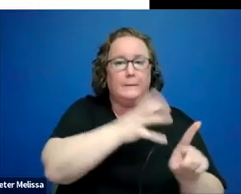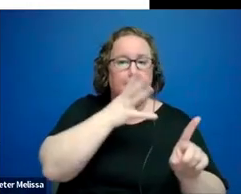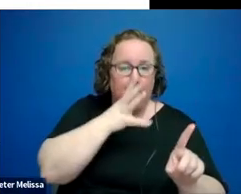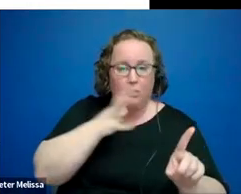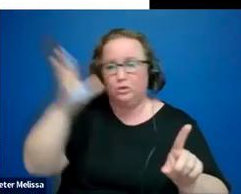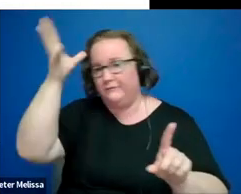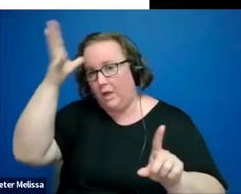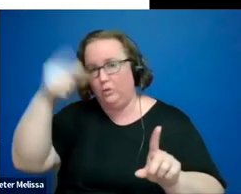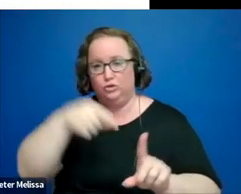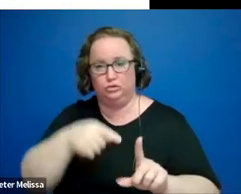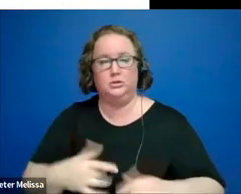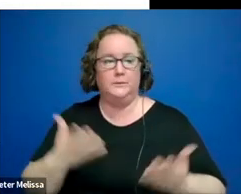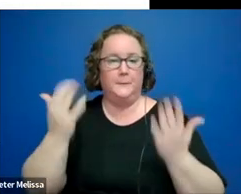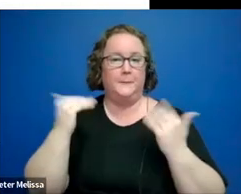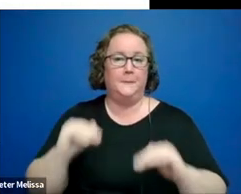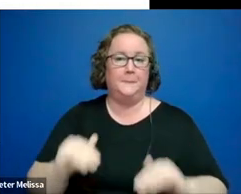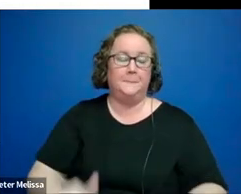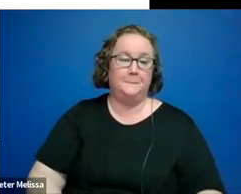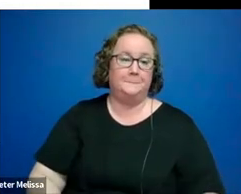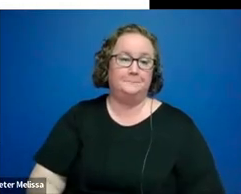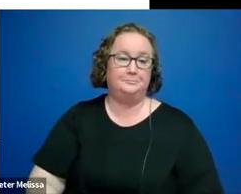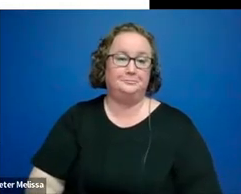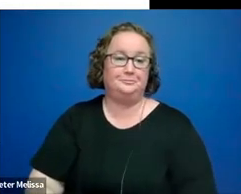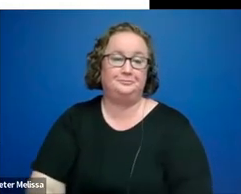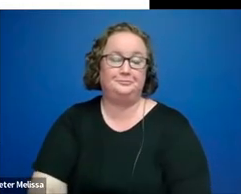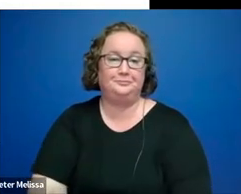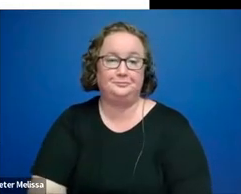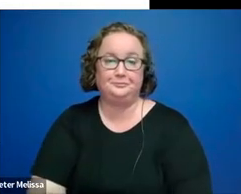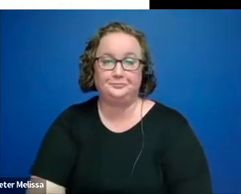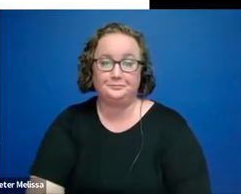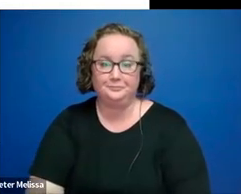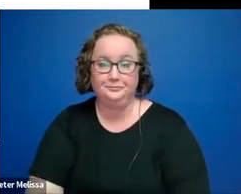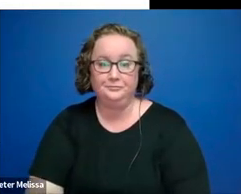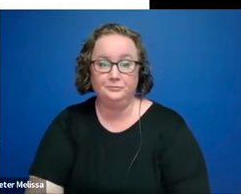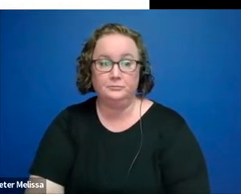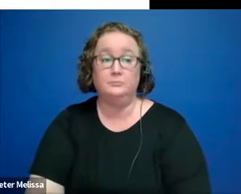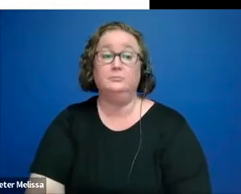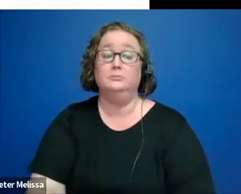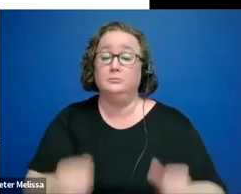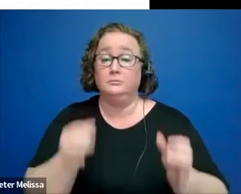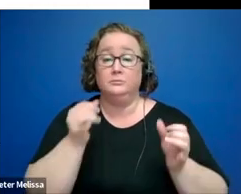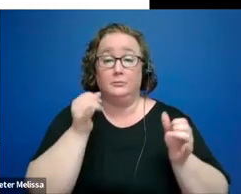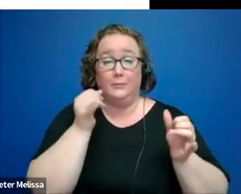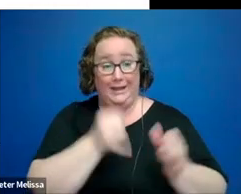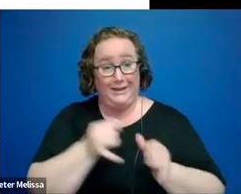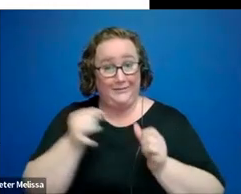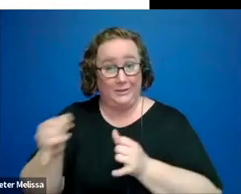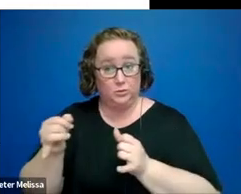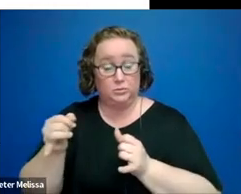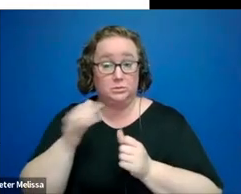Next slide, please. So individuals in this sample aged 18 and